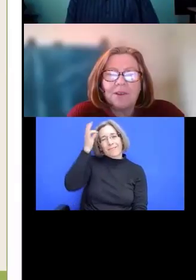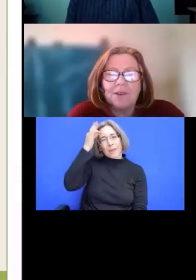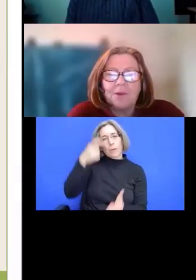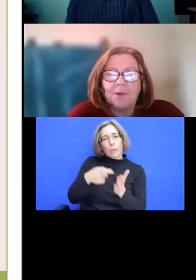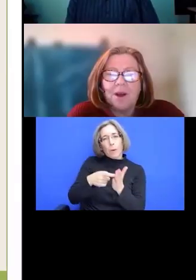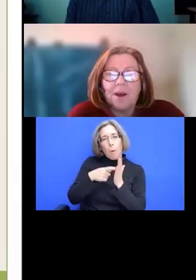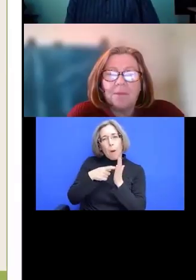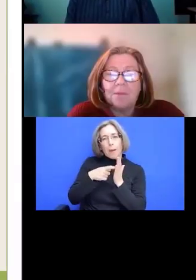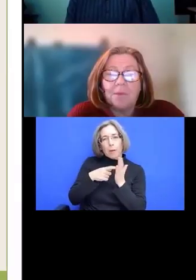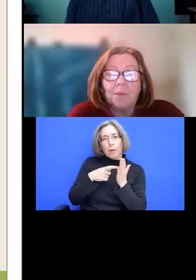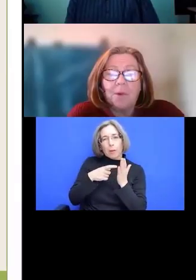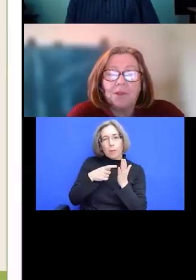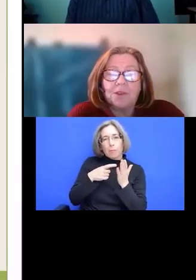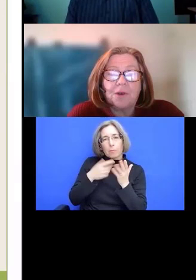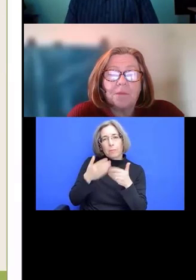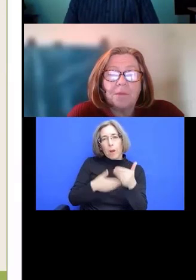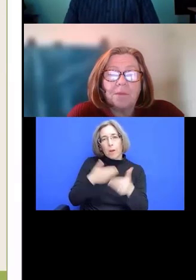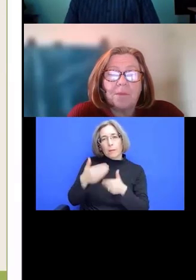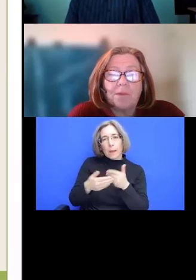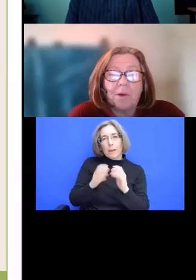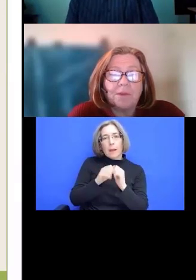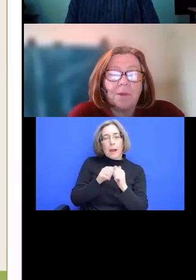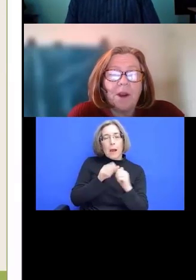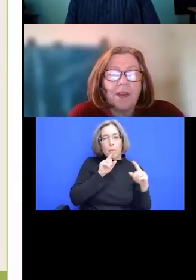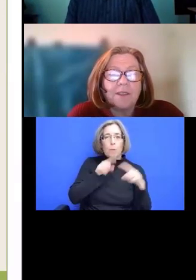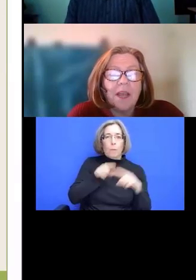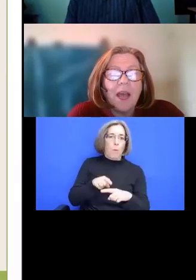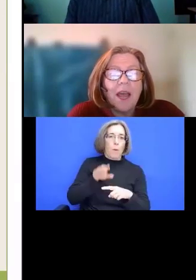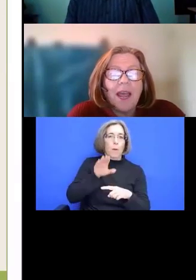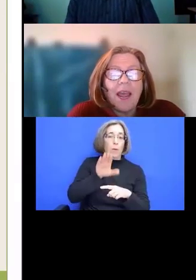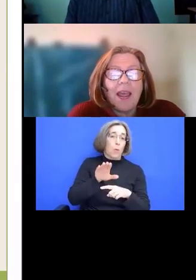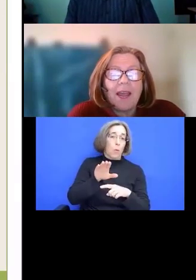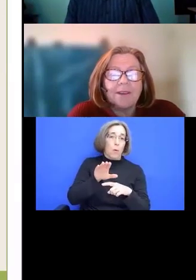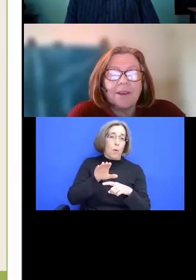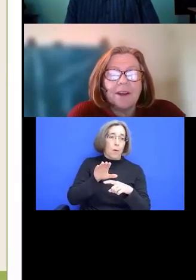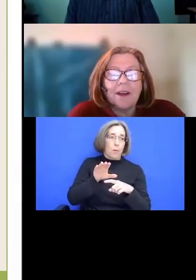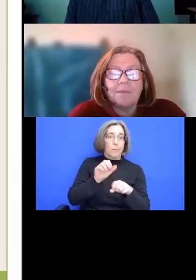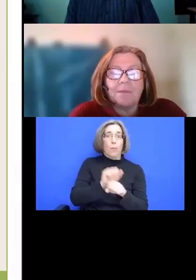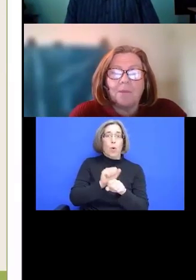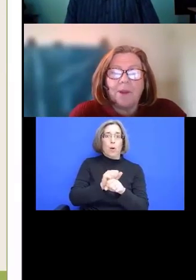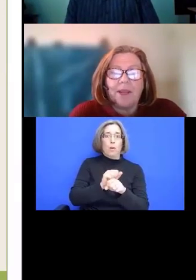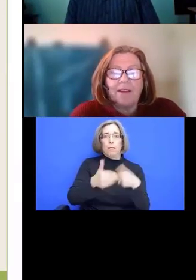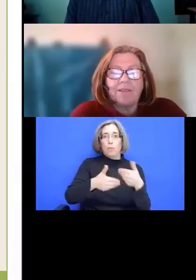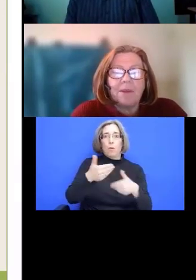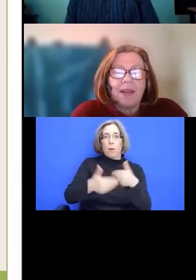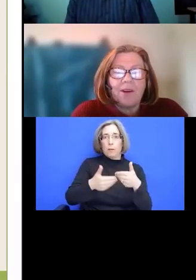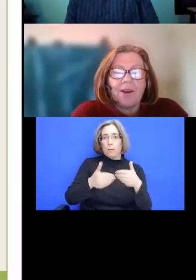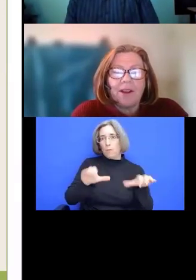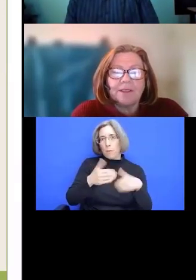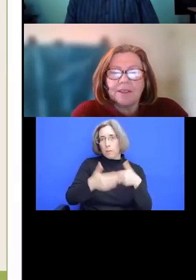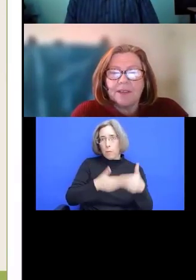to report your performance progress and we have many areas